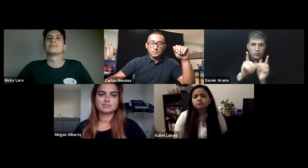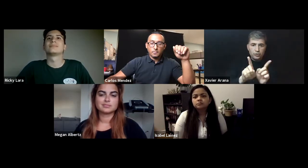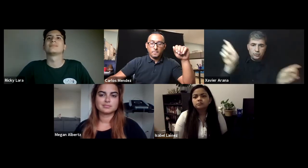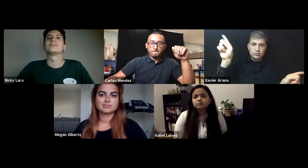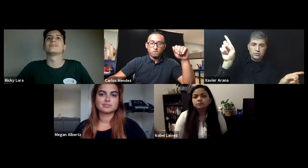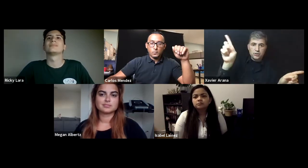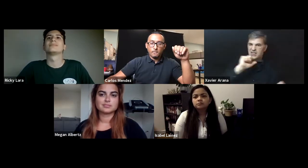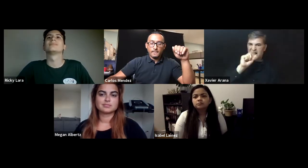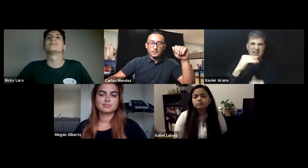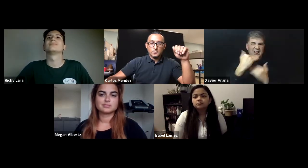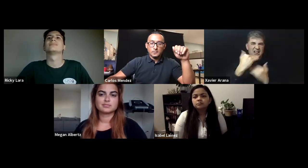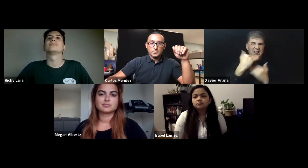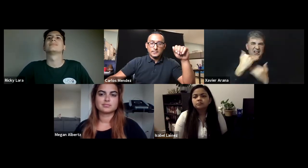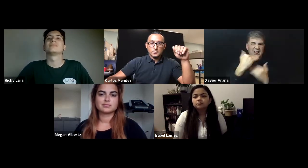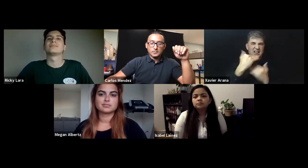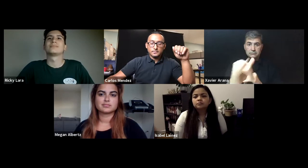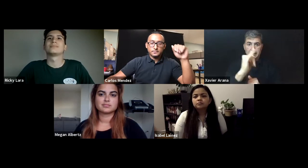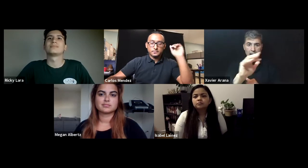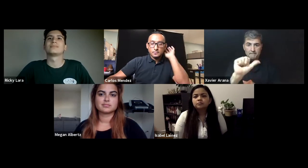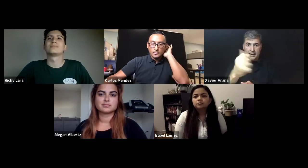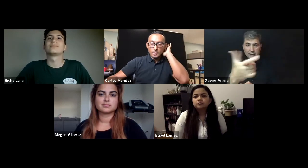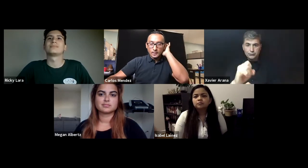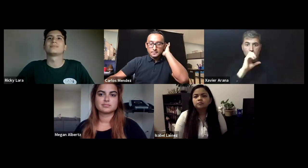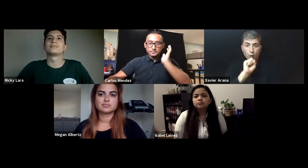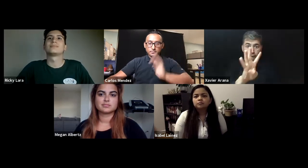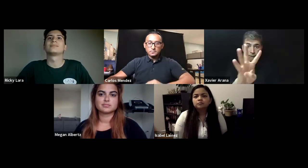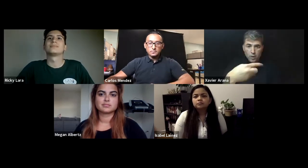I have friends that are younger than me, that are older than me, and those connections